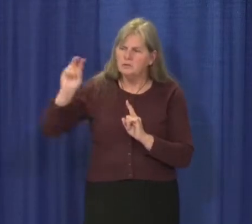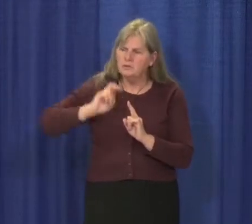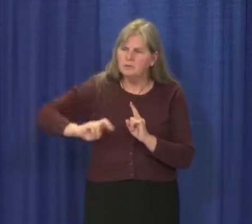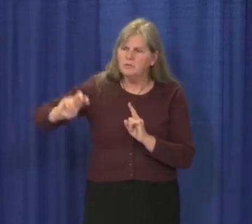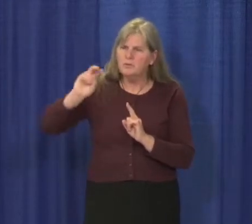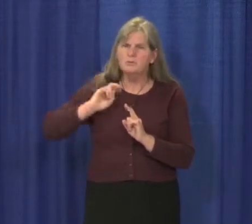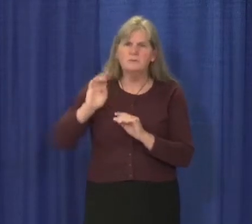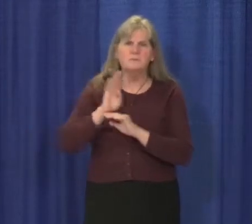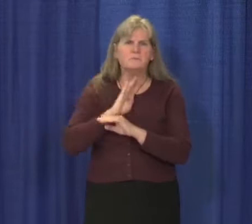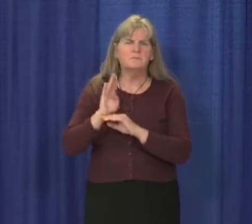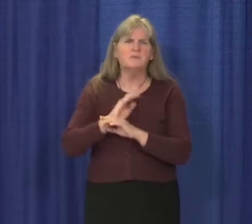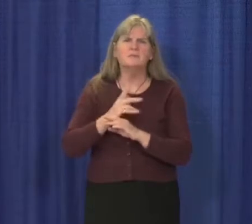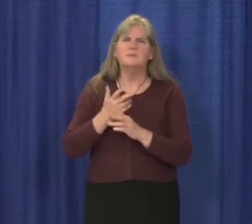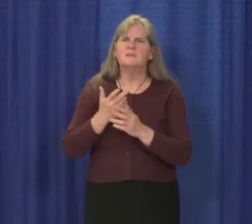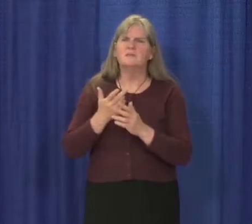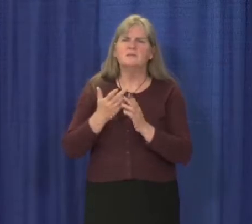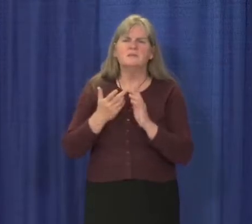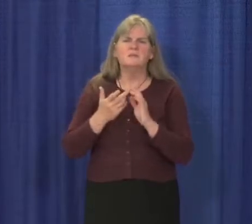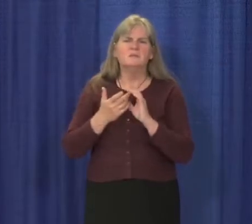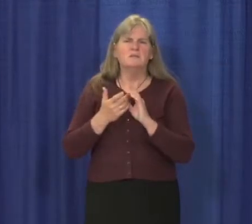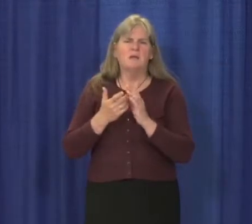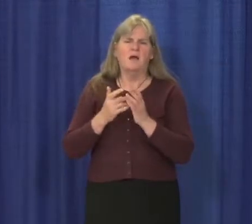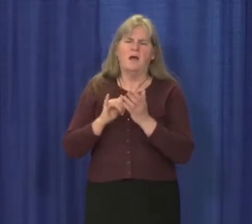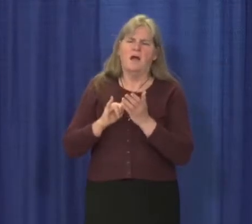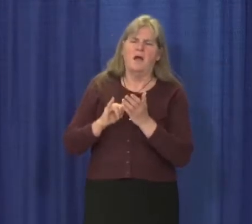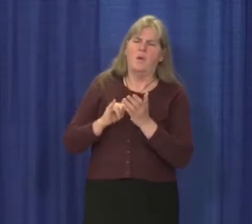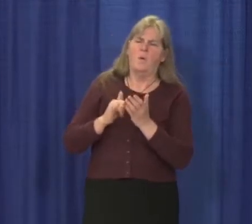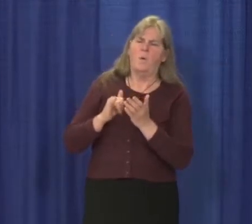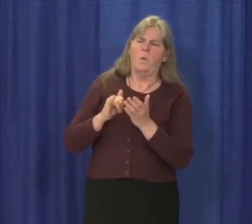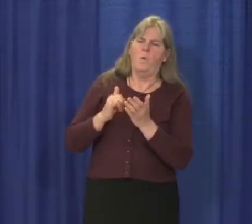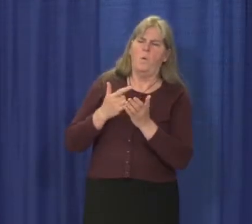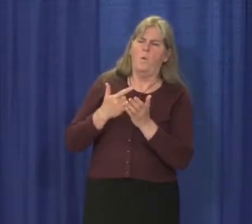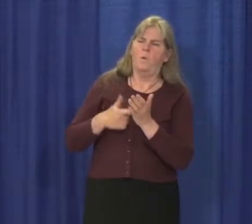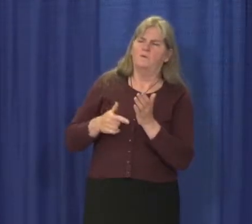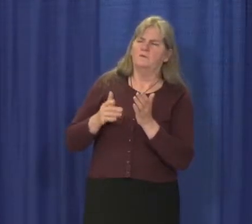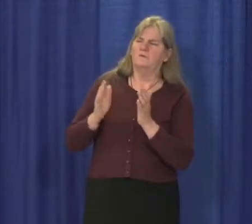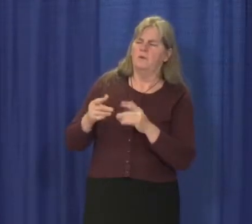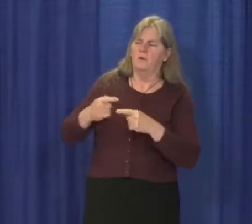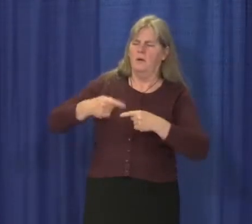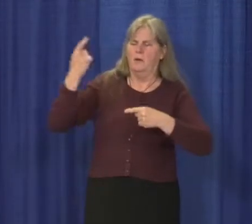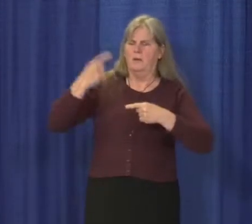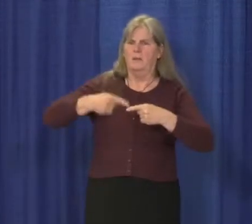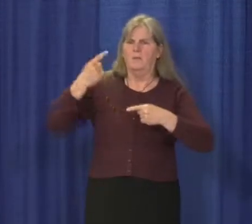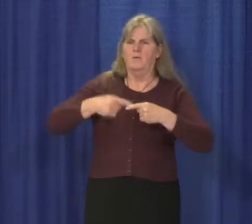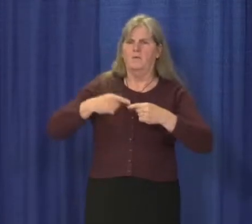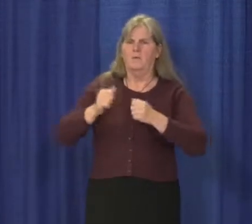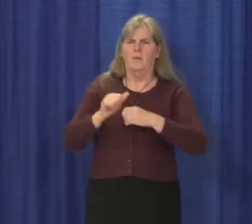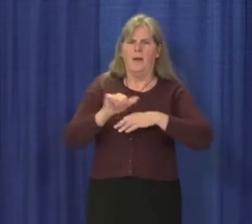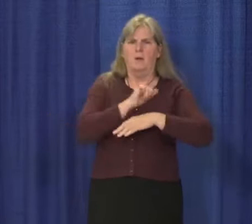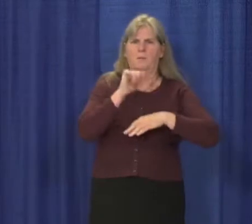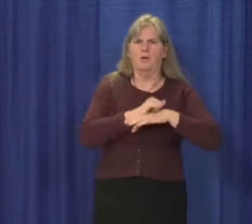industry? What you're position on the border?